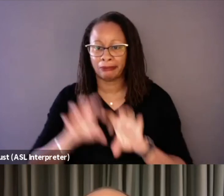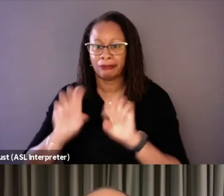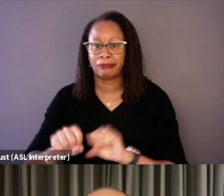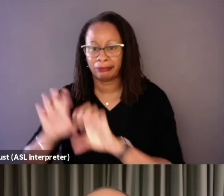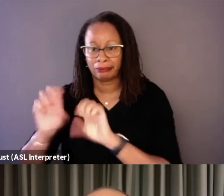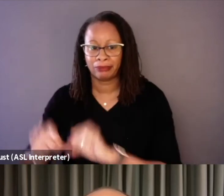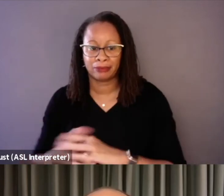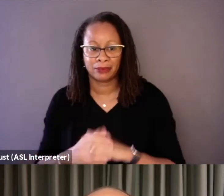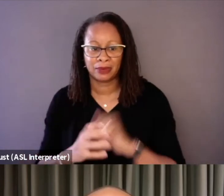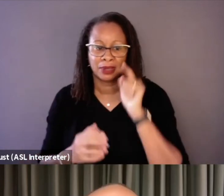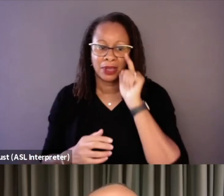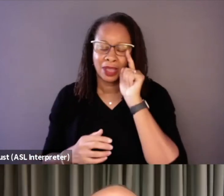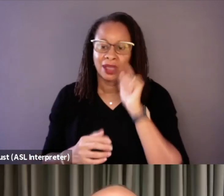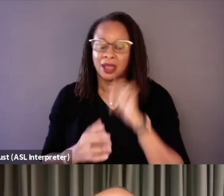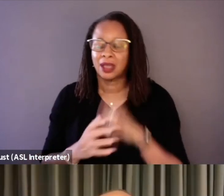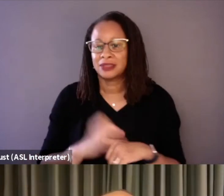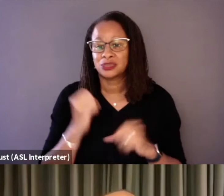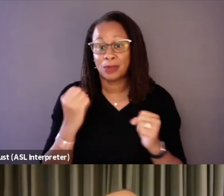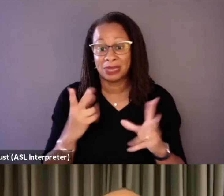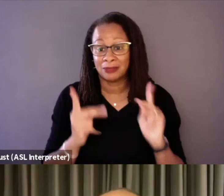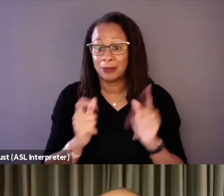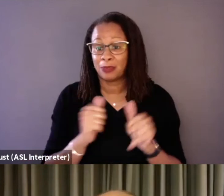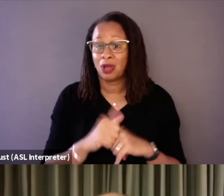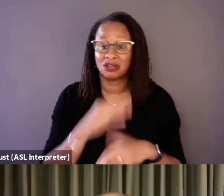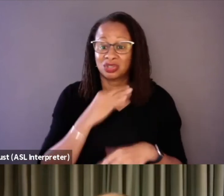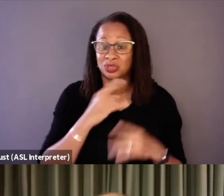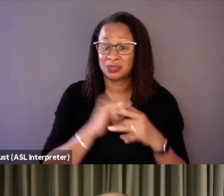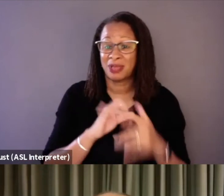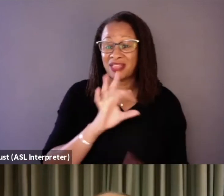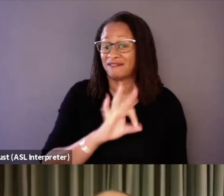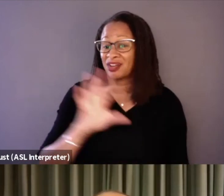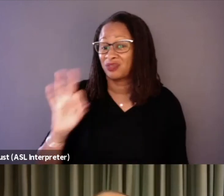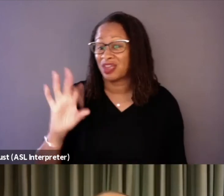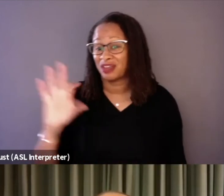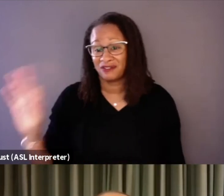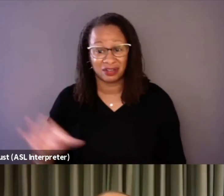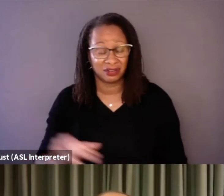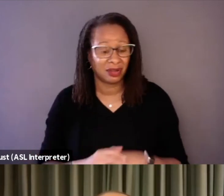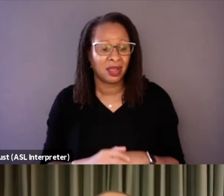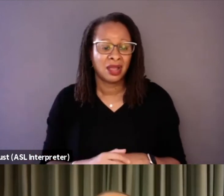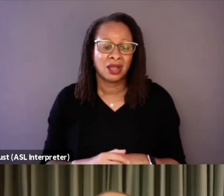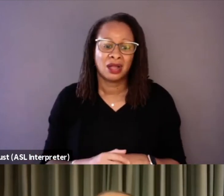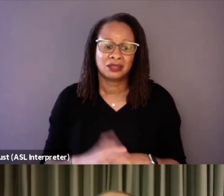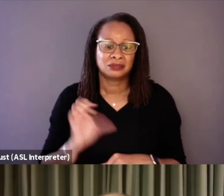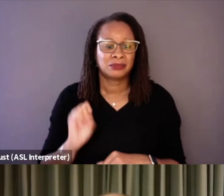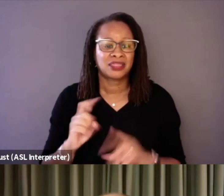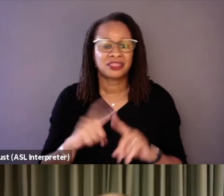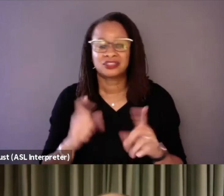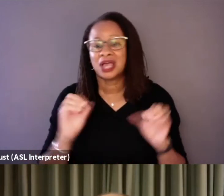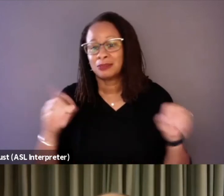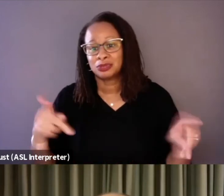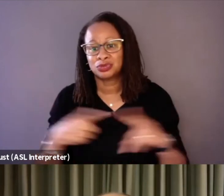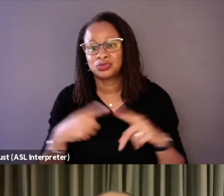Fuck You Faggot Fucker. But there are opportunities to come across these artists